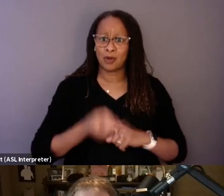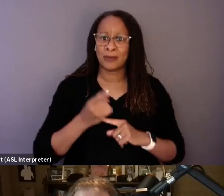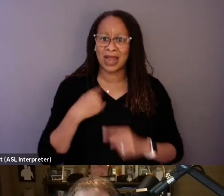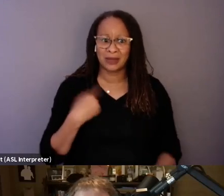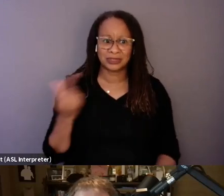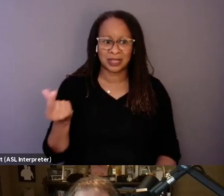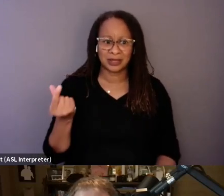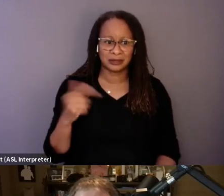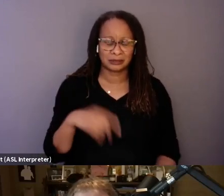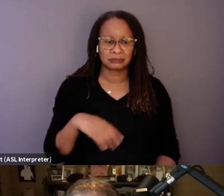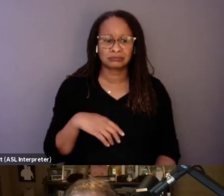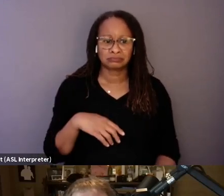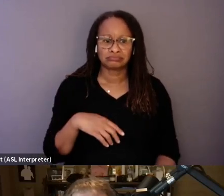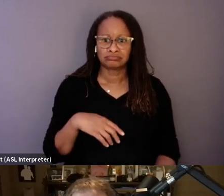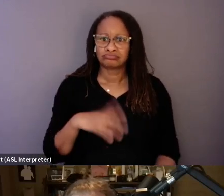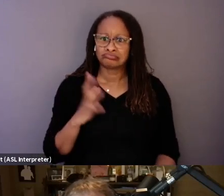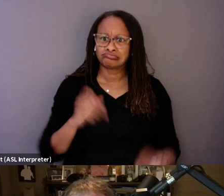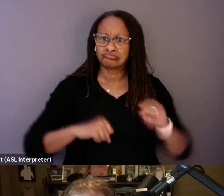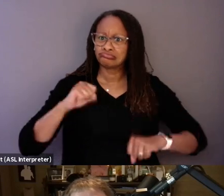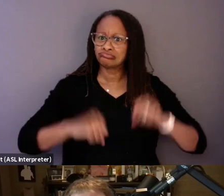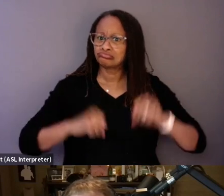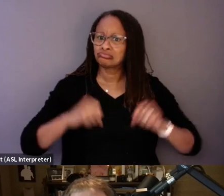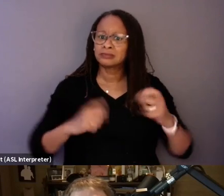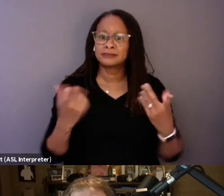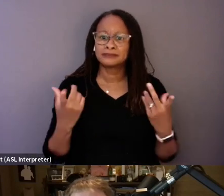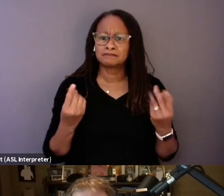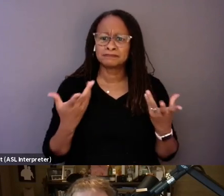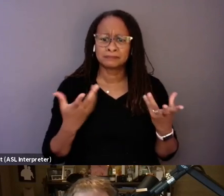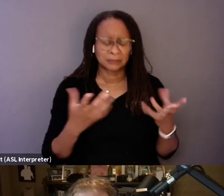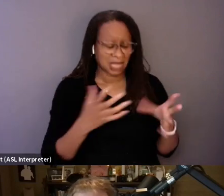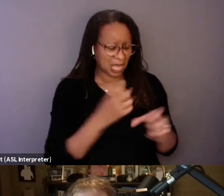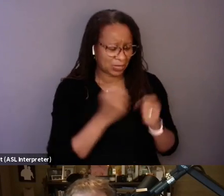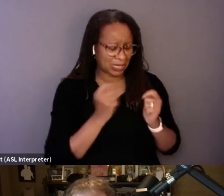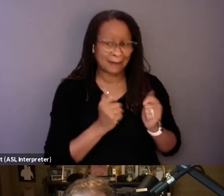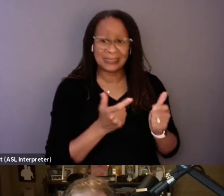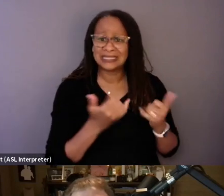It was a conundrum. How are we going to get the immediacy that we want?